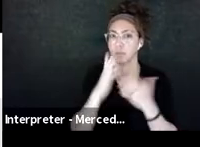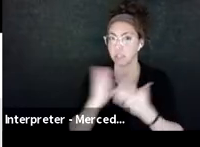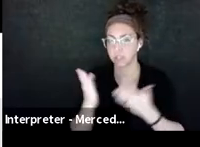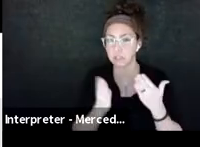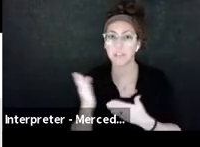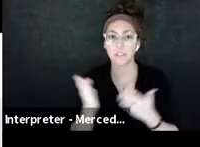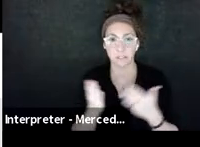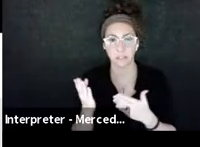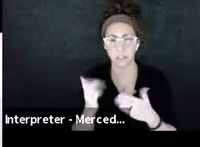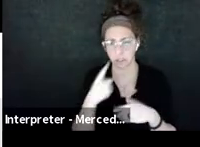maria.rodriguez: Can you go back one more slide like